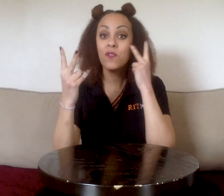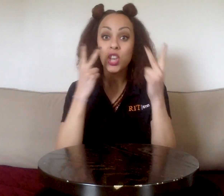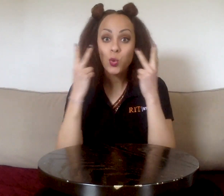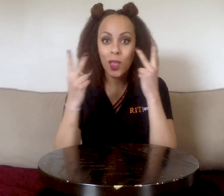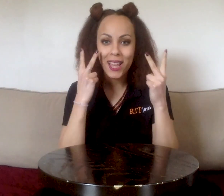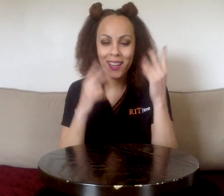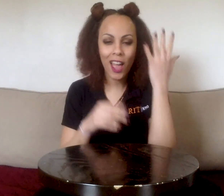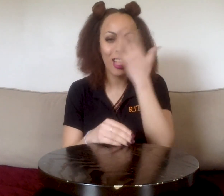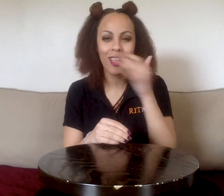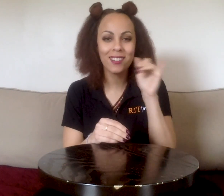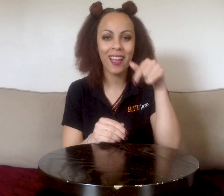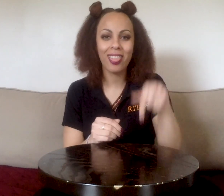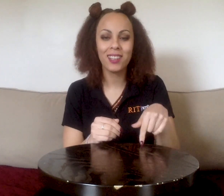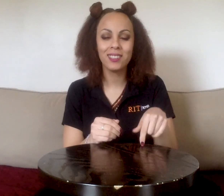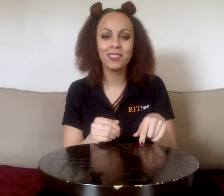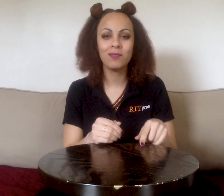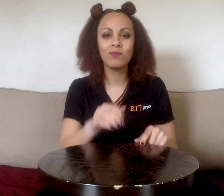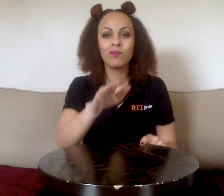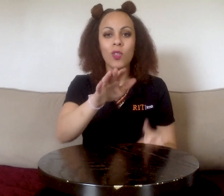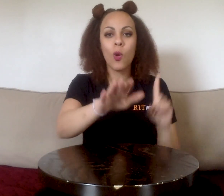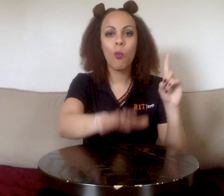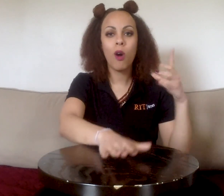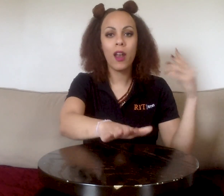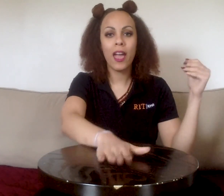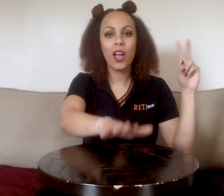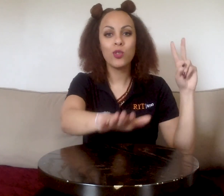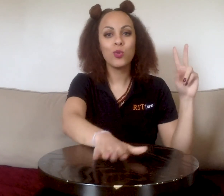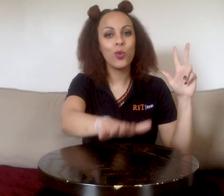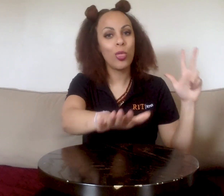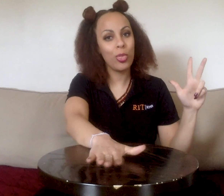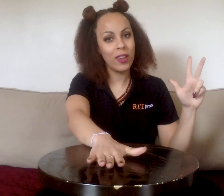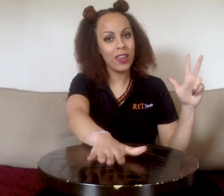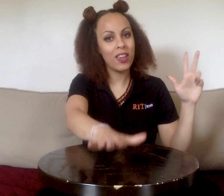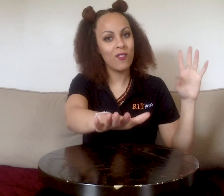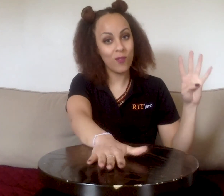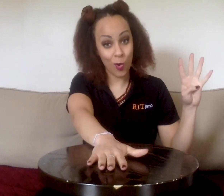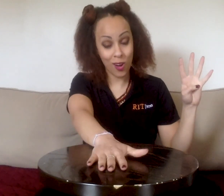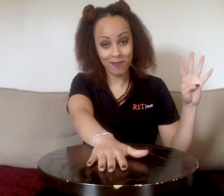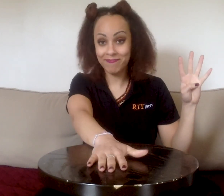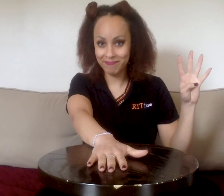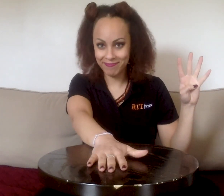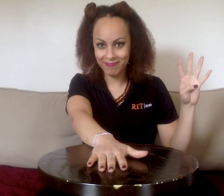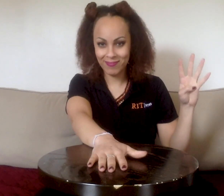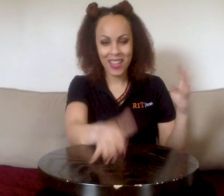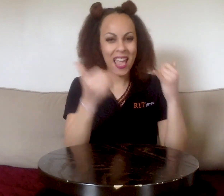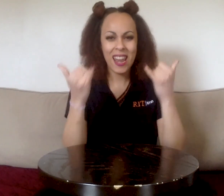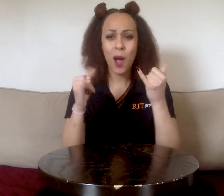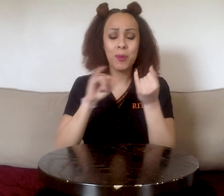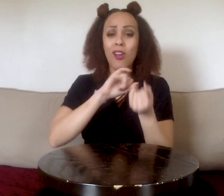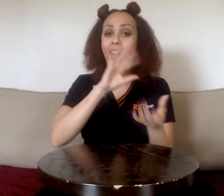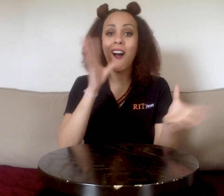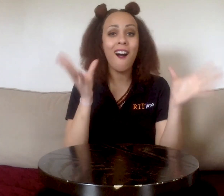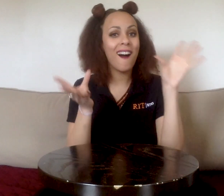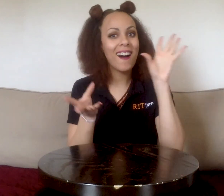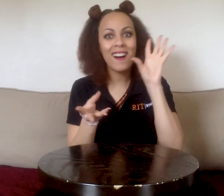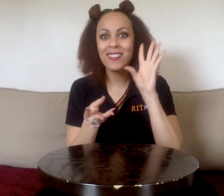Visually, it's like this: One and two, three four.